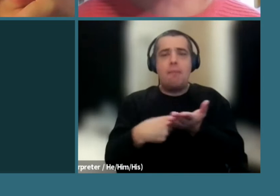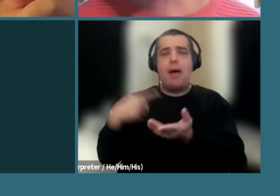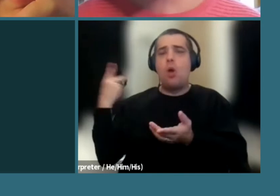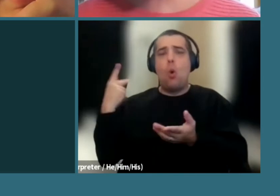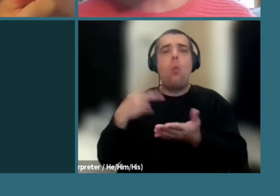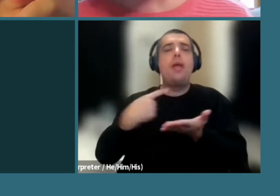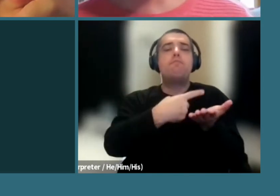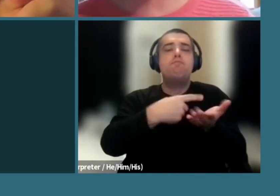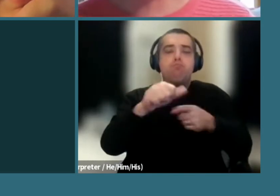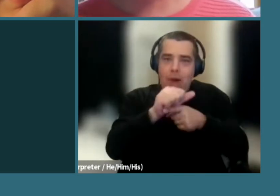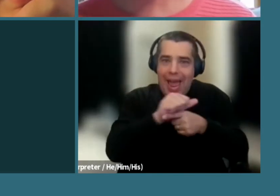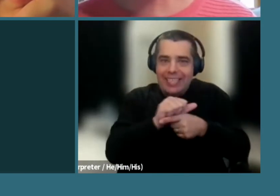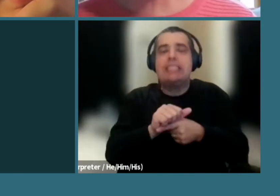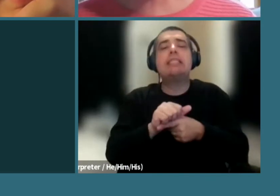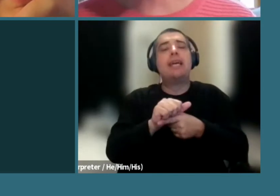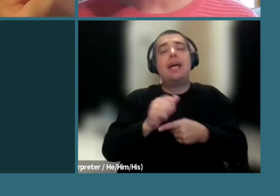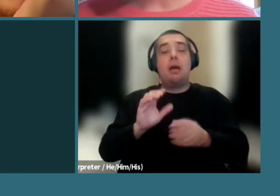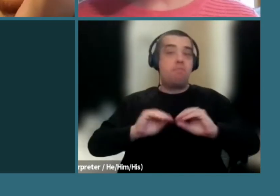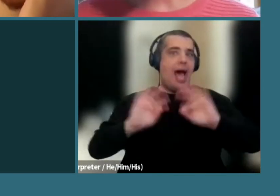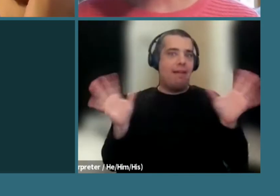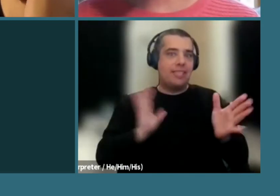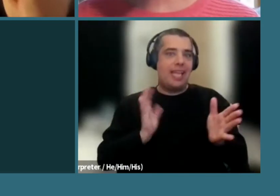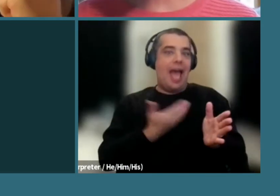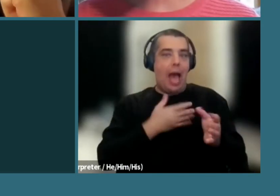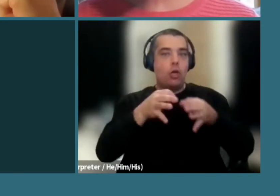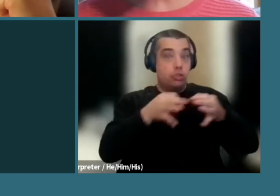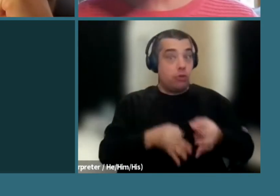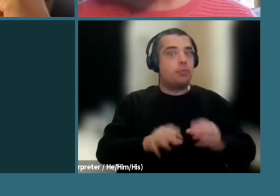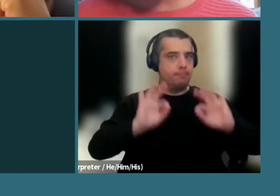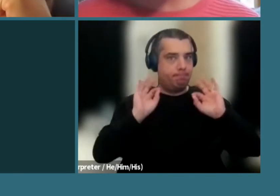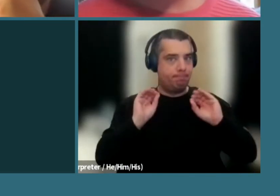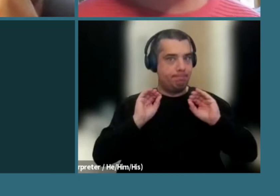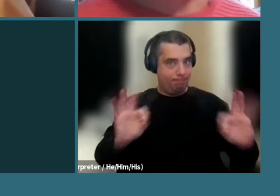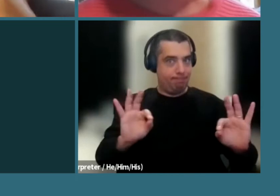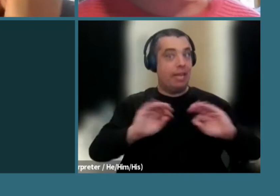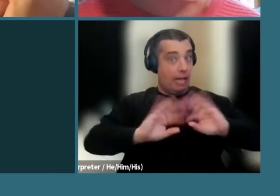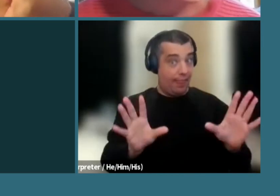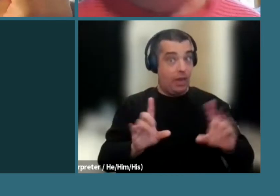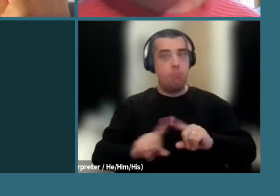And I think obviously our descriptions are solid, but it takes practice.